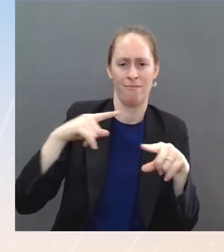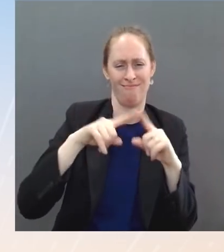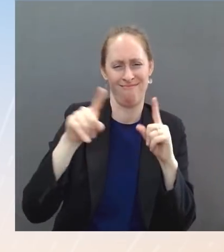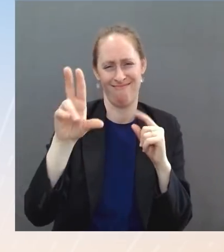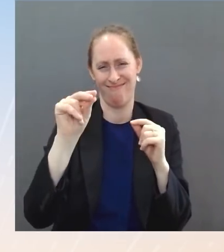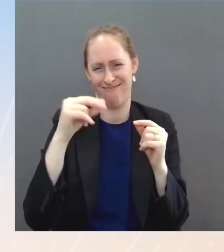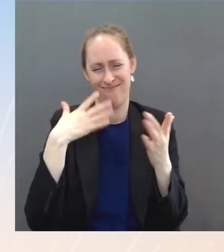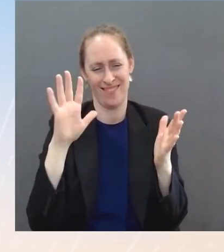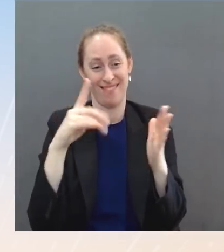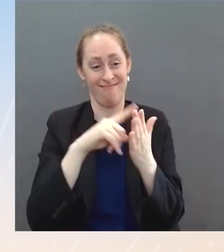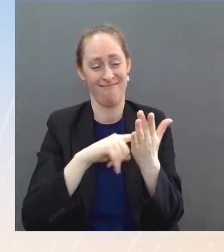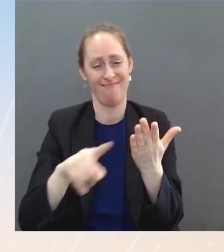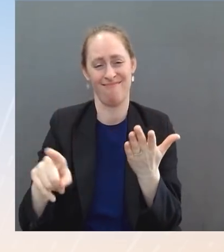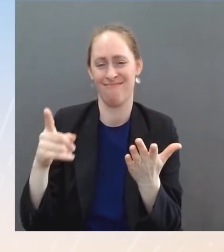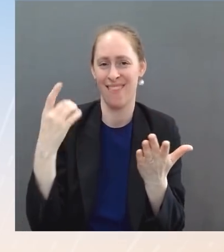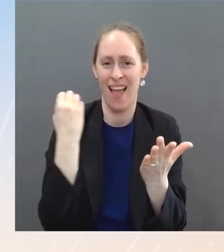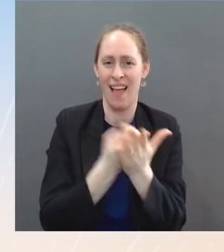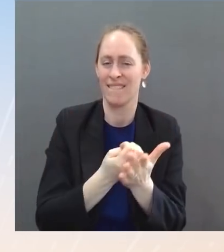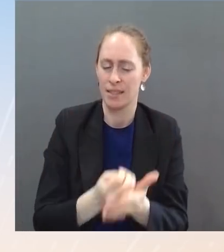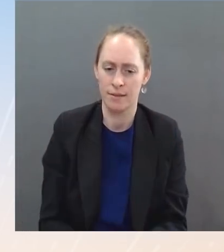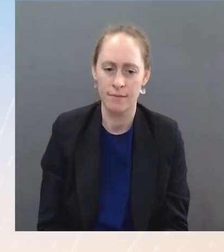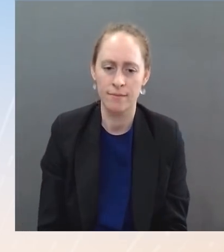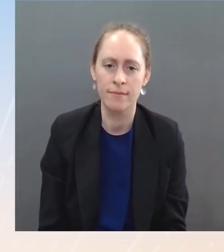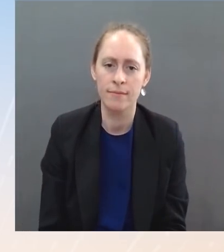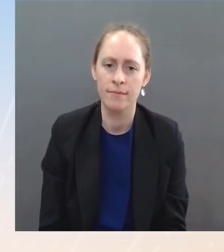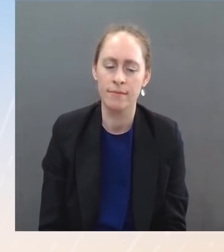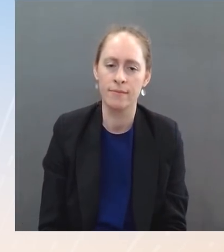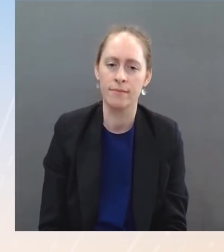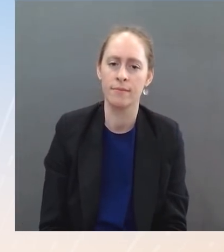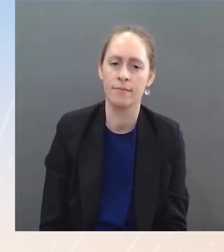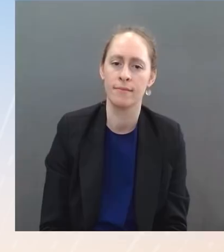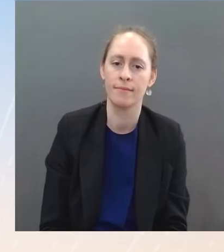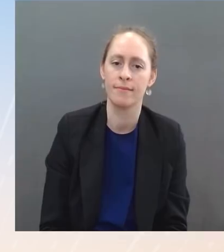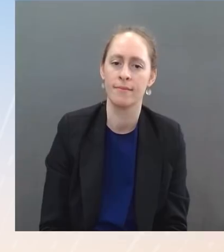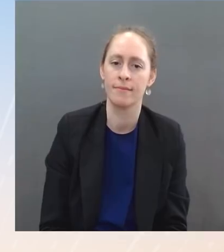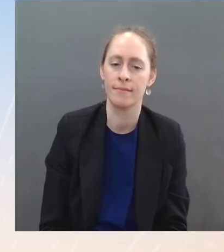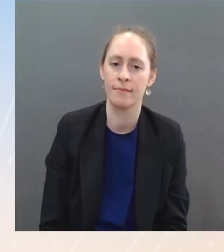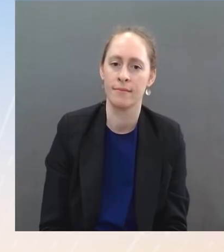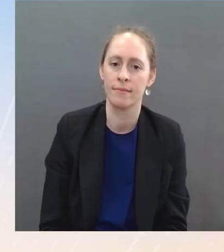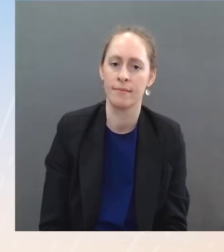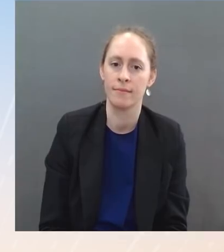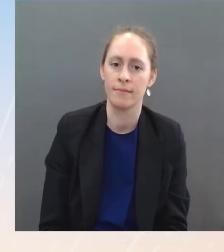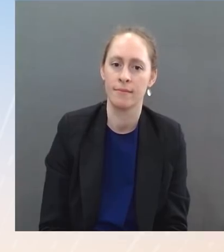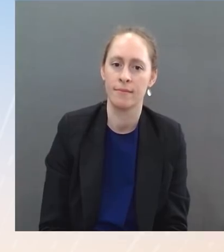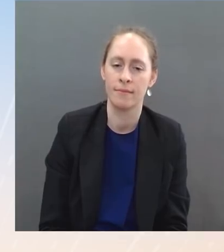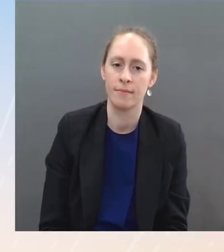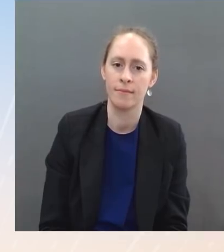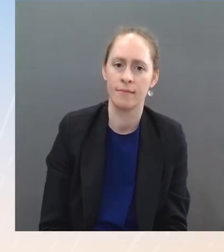The Press: On former President Trump, he's having Save America rallies where he's decrying the Biden administration,